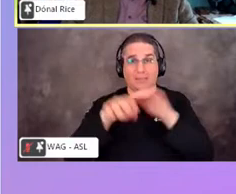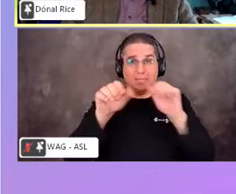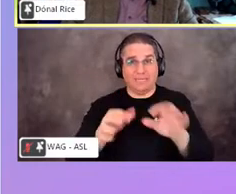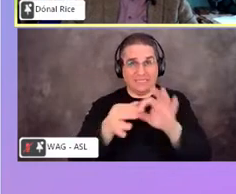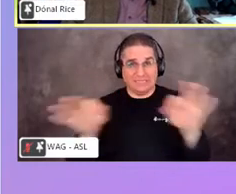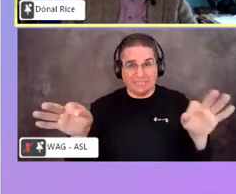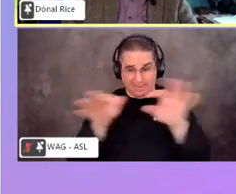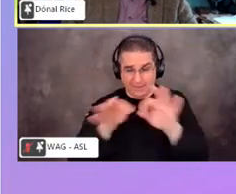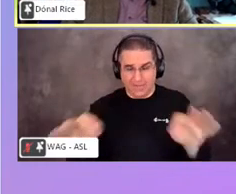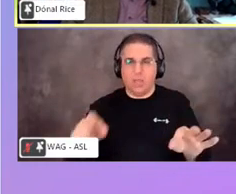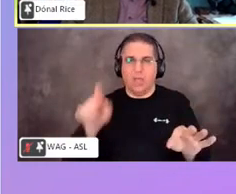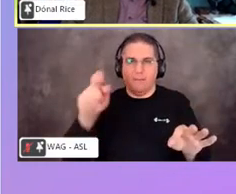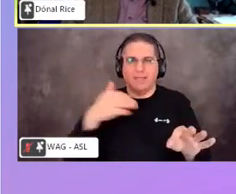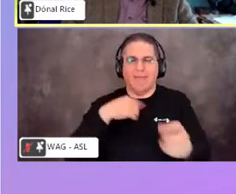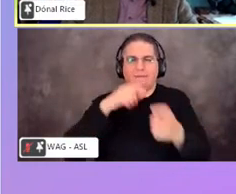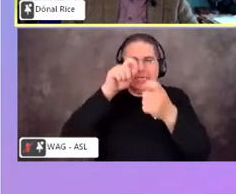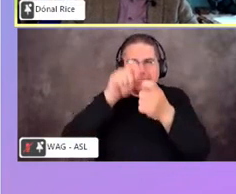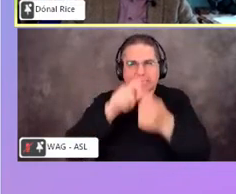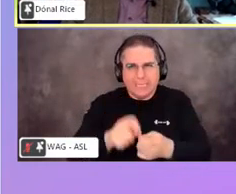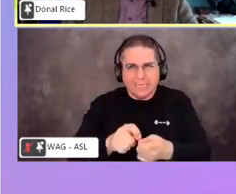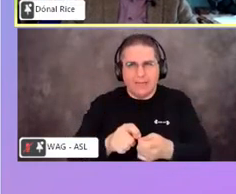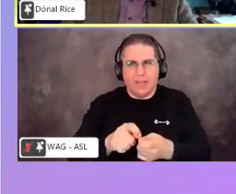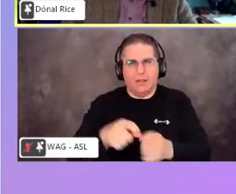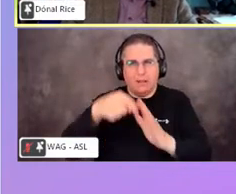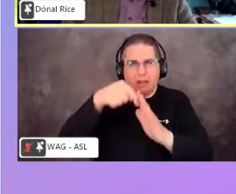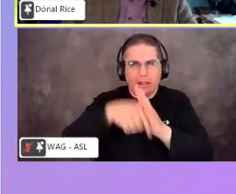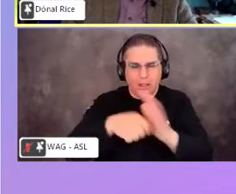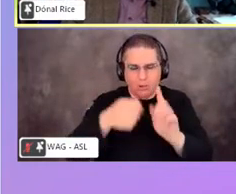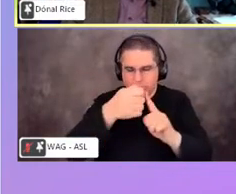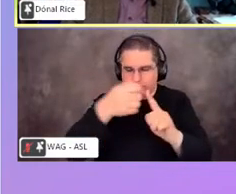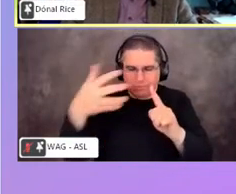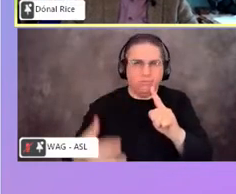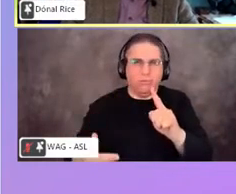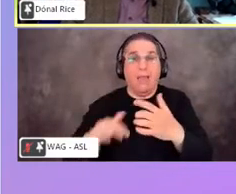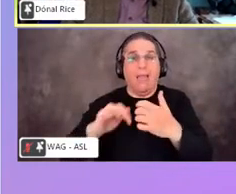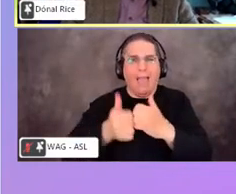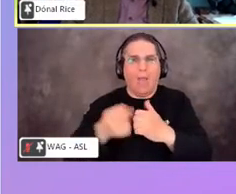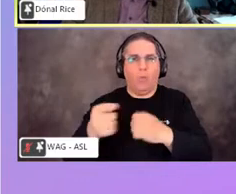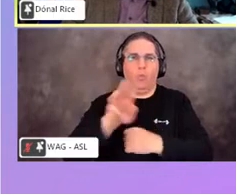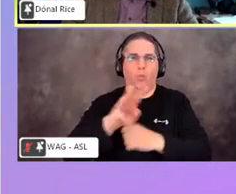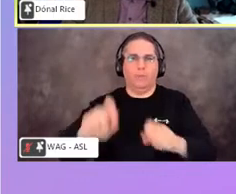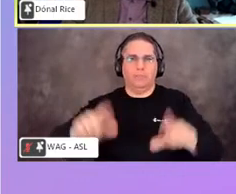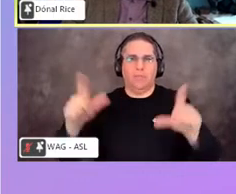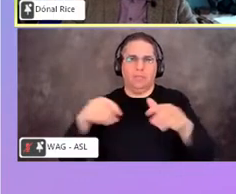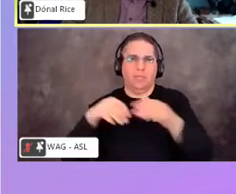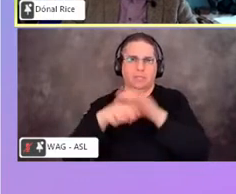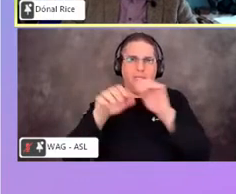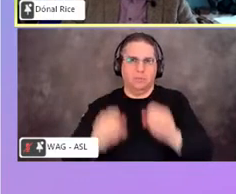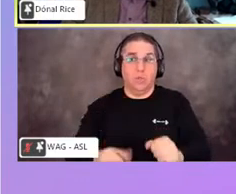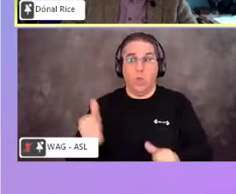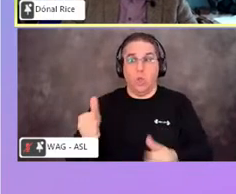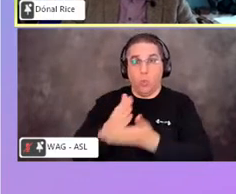reference a completely outmoded or outdated standard such as Bukkake 1.0. Instead, the accessibility STAP and